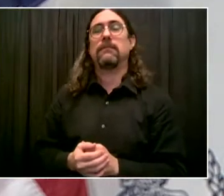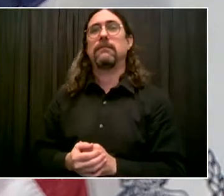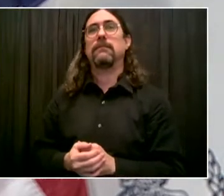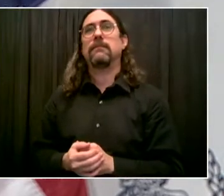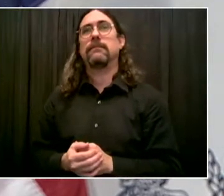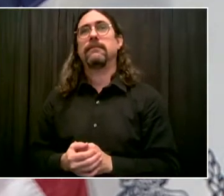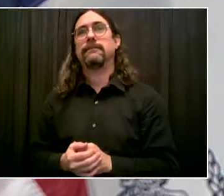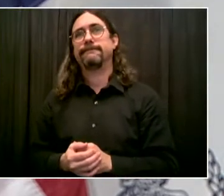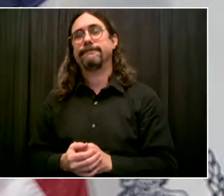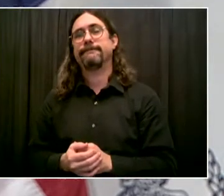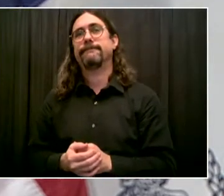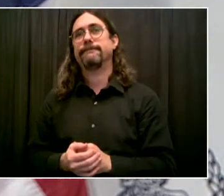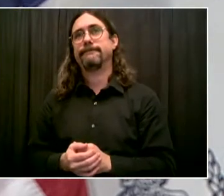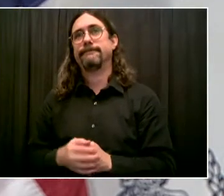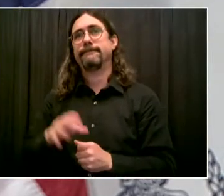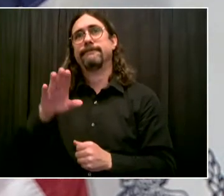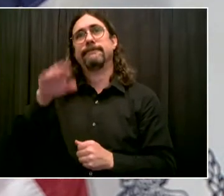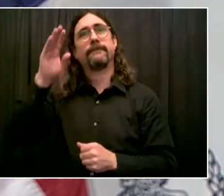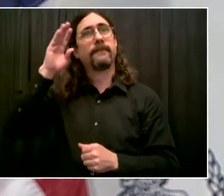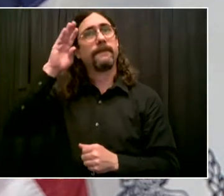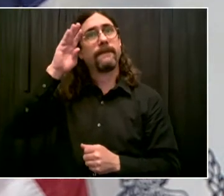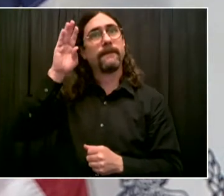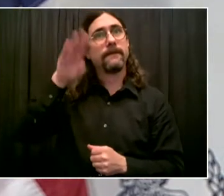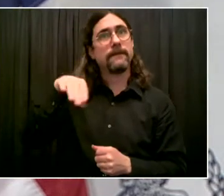RECOGNIZE, UNTIL A WEEKEK AGO, WE WERE DEALING